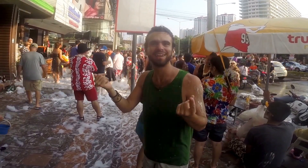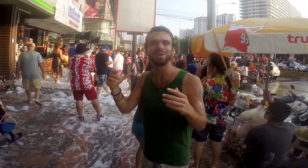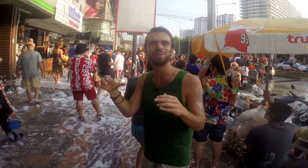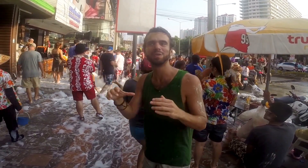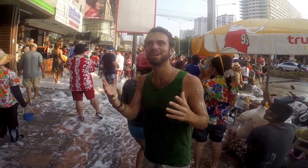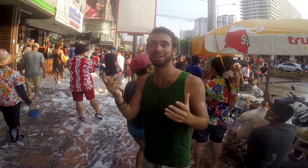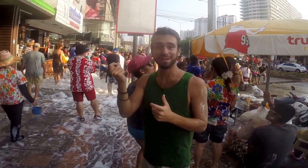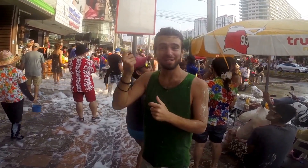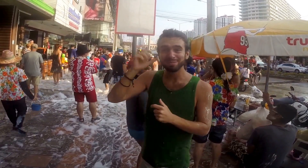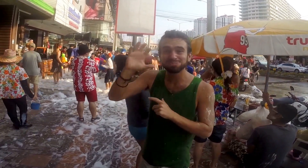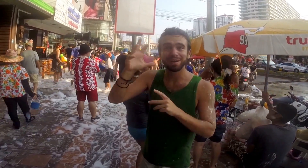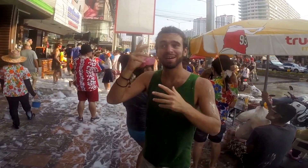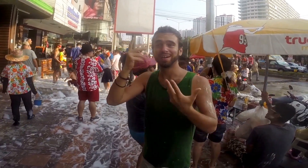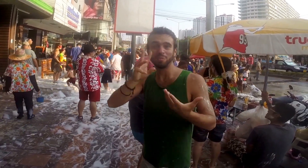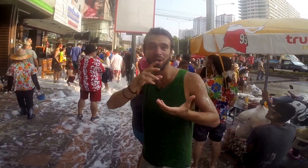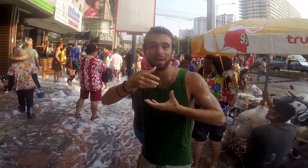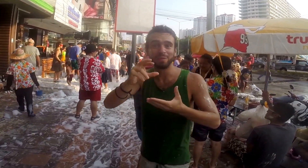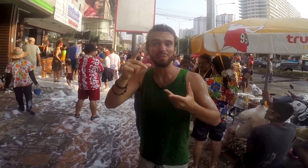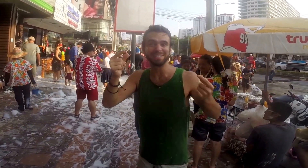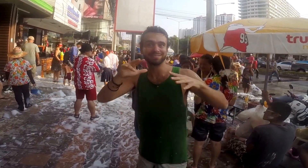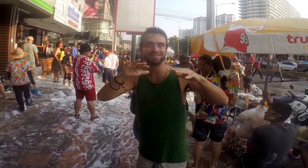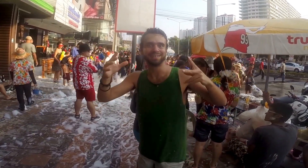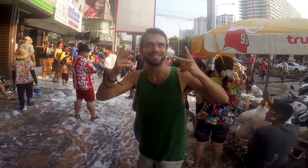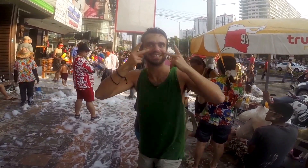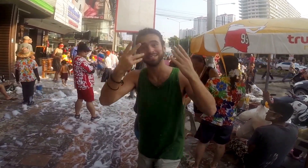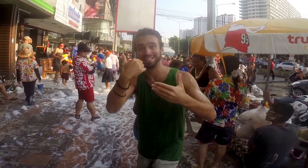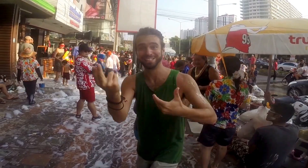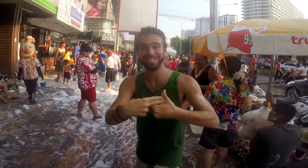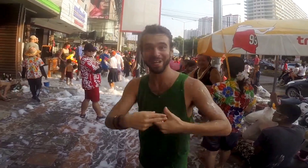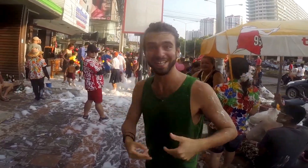See what kind of different water activities they have, come and join us!